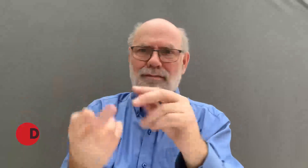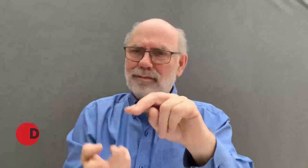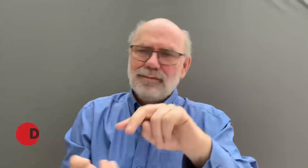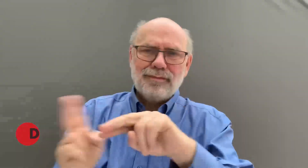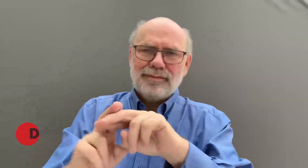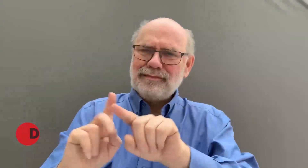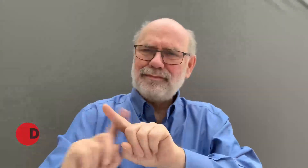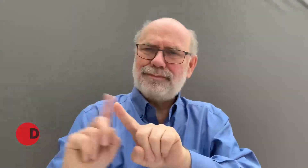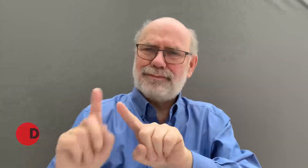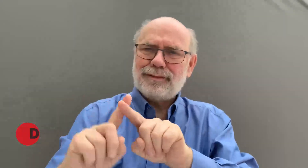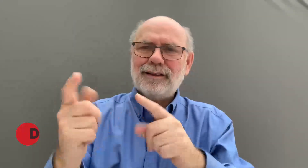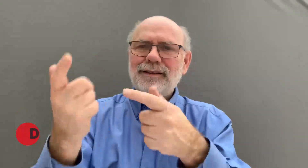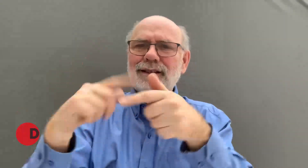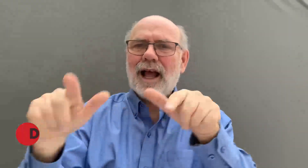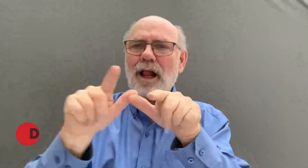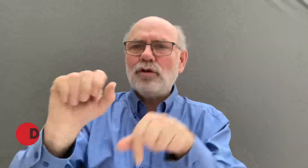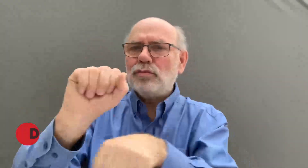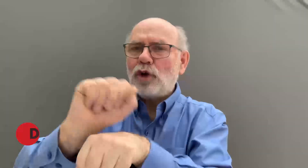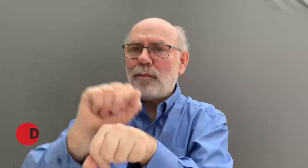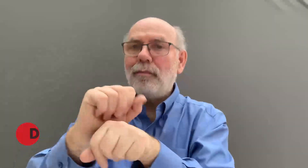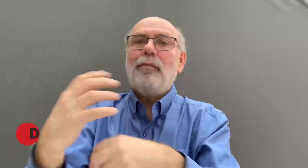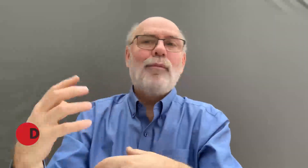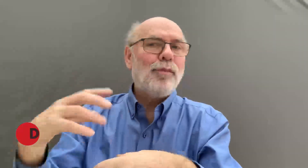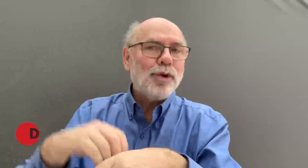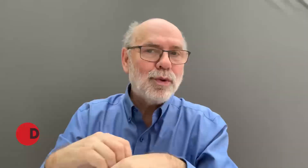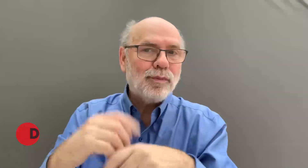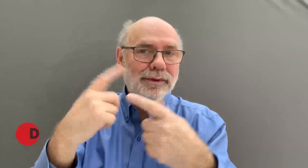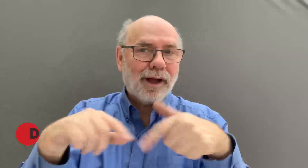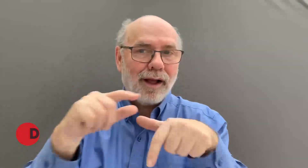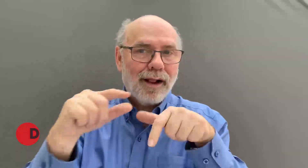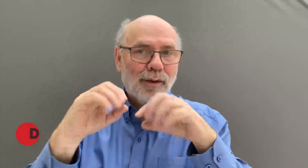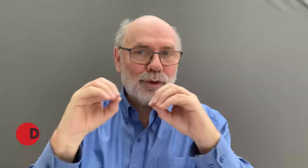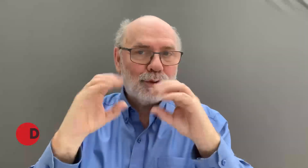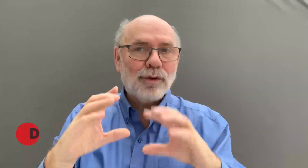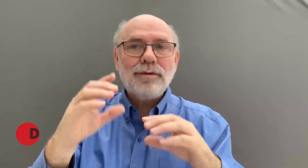and different sign language jobs including sign language instructors